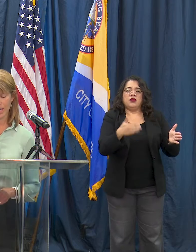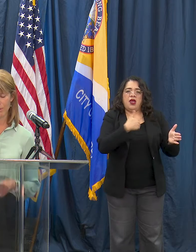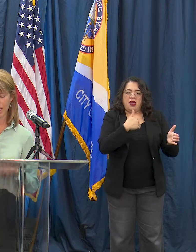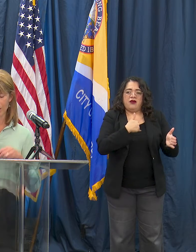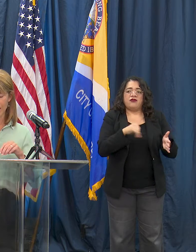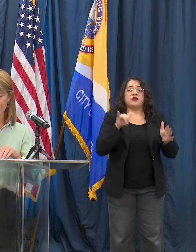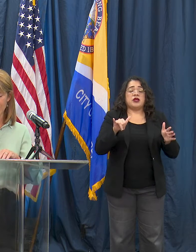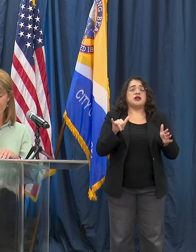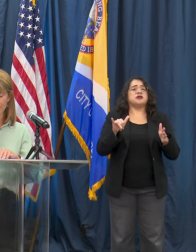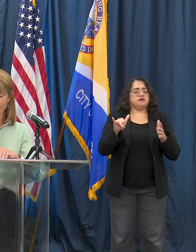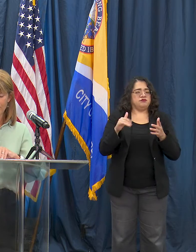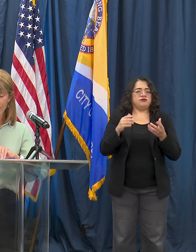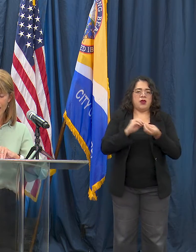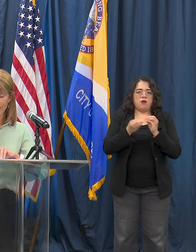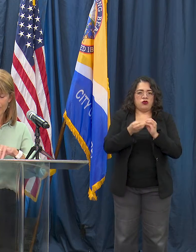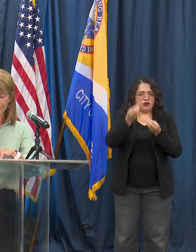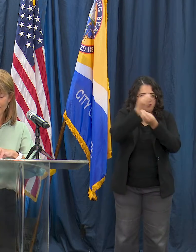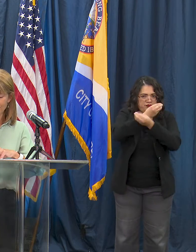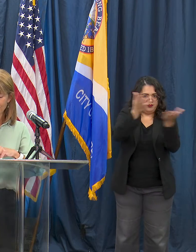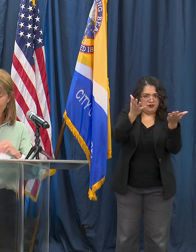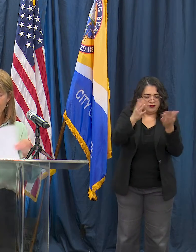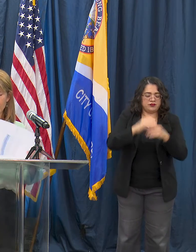on a regular basis.